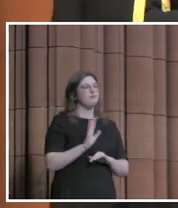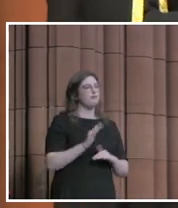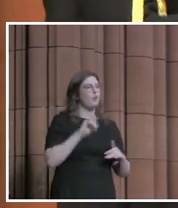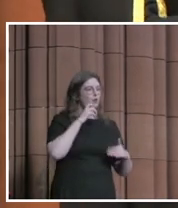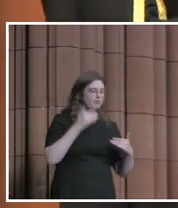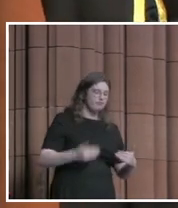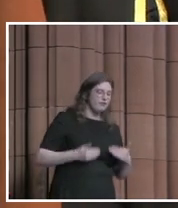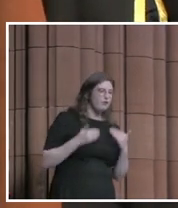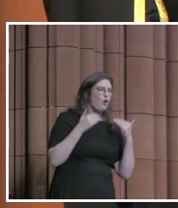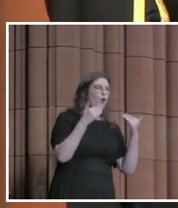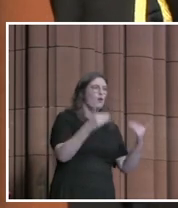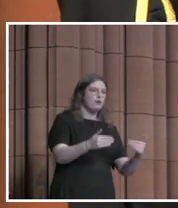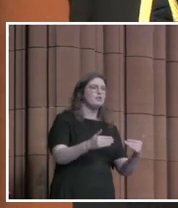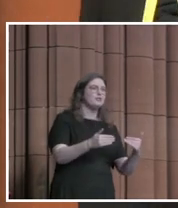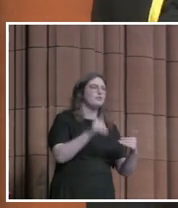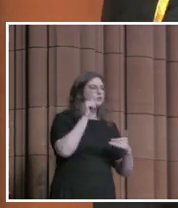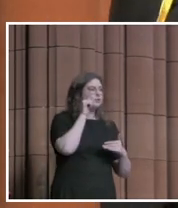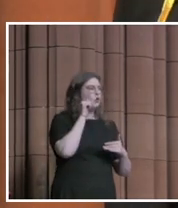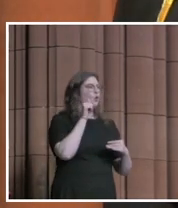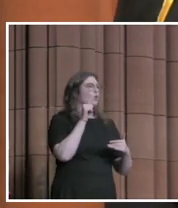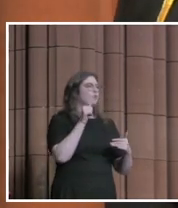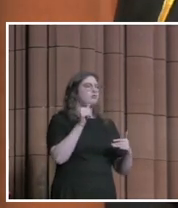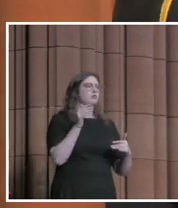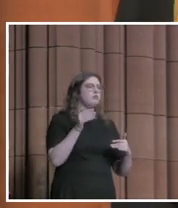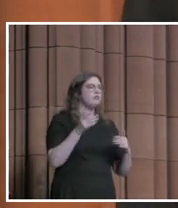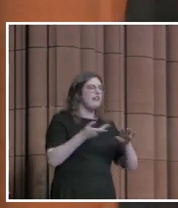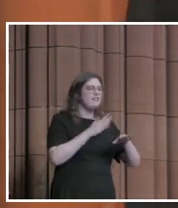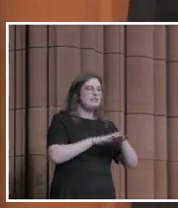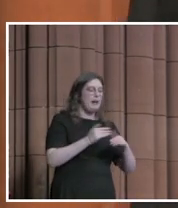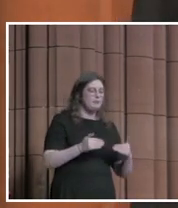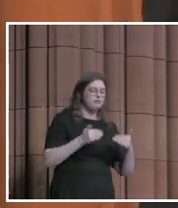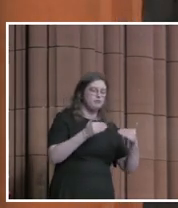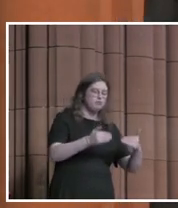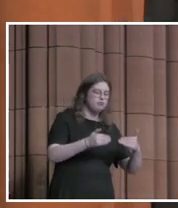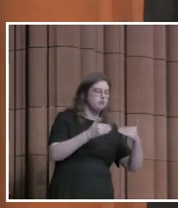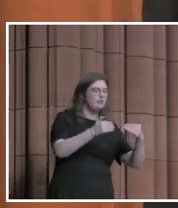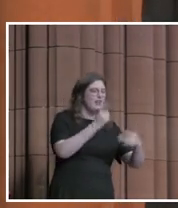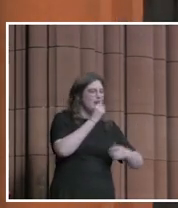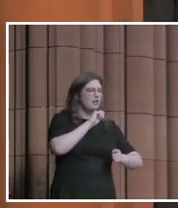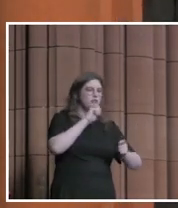that every step you take is inscribed with the potential to shape, influence, and redefine the boundaries